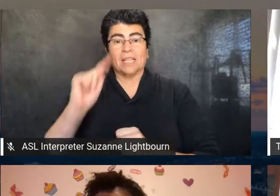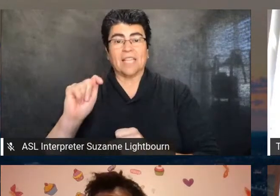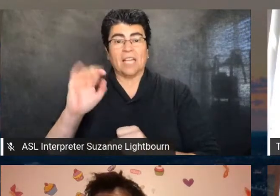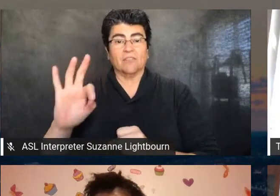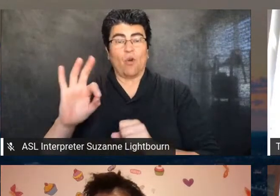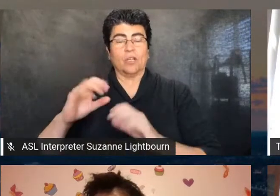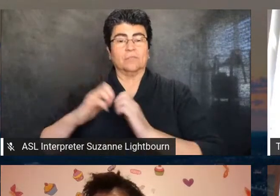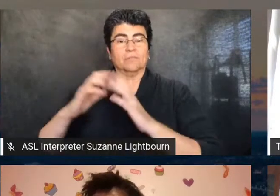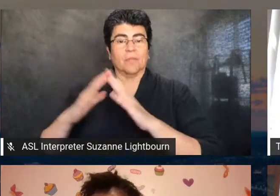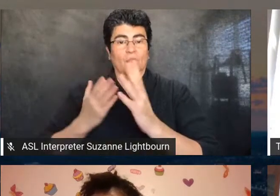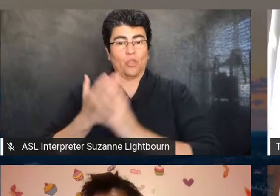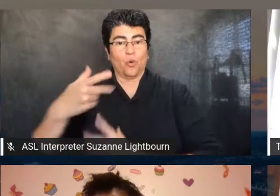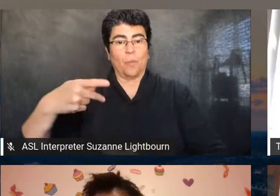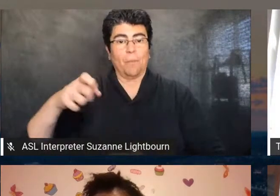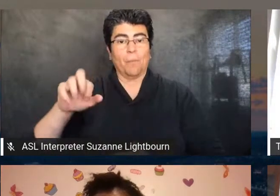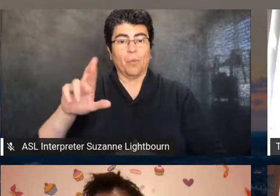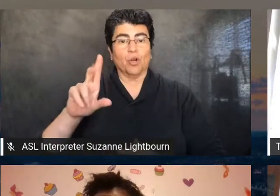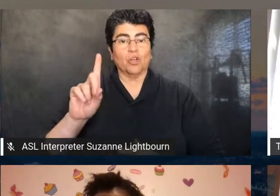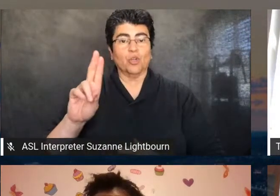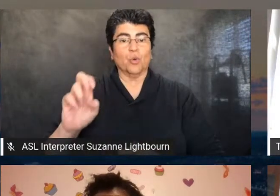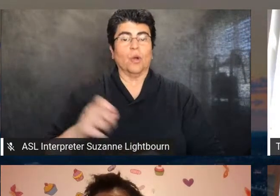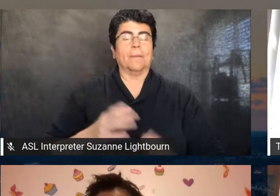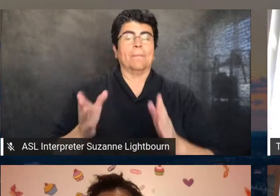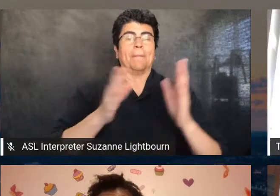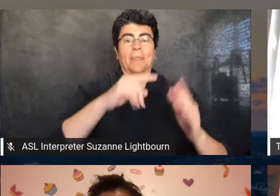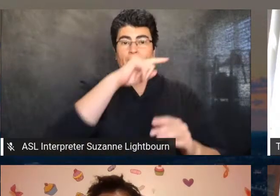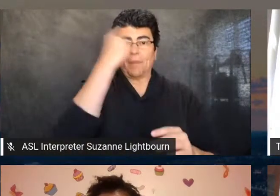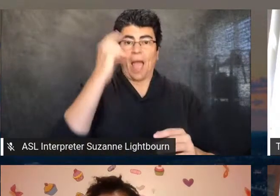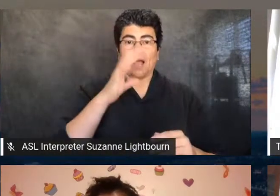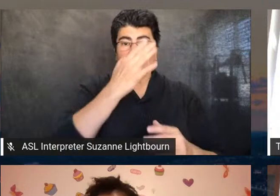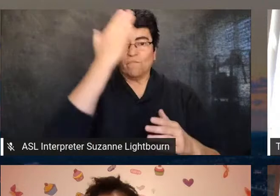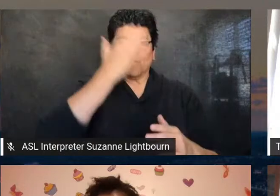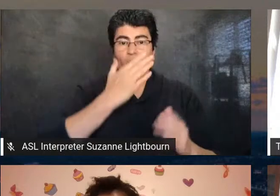through Perdue University, the Black Frontline, a global initiative